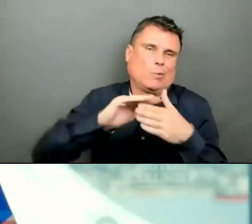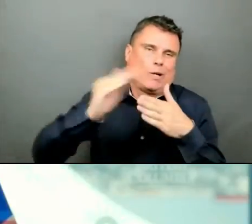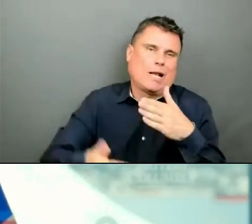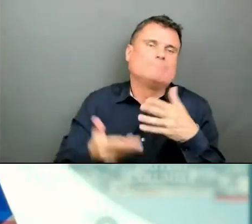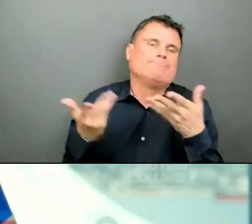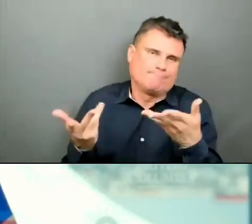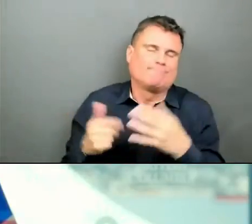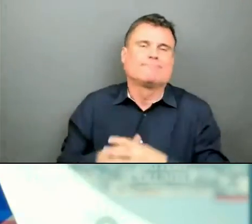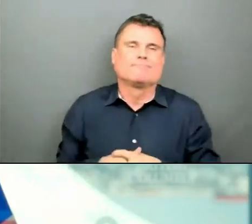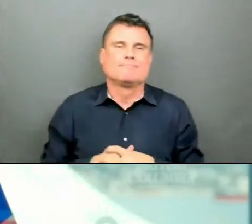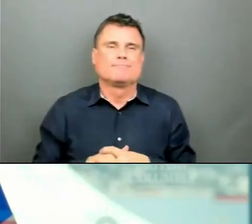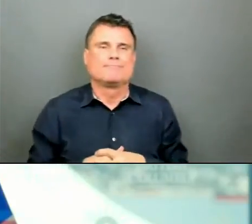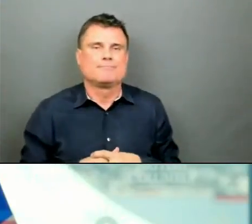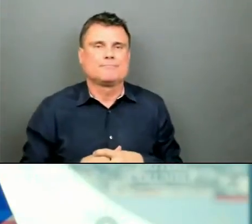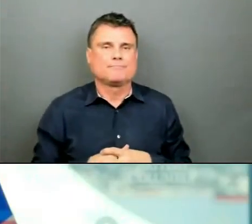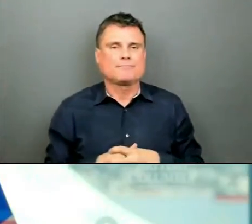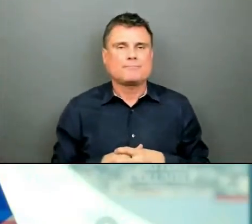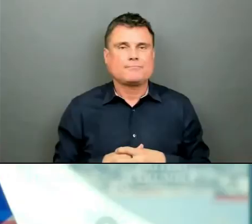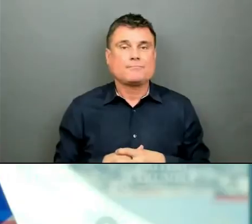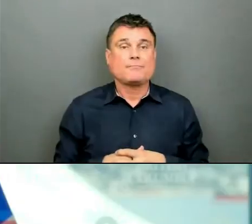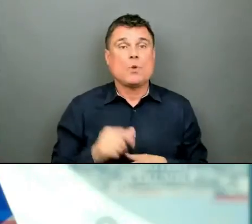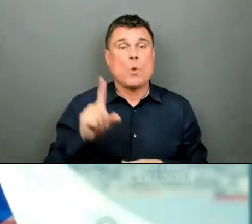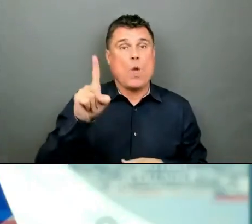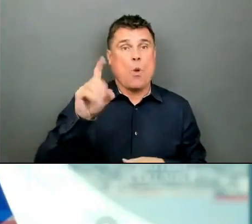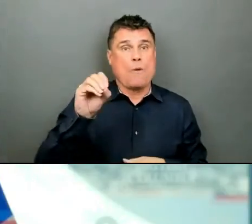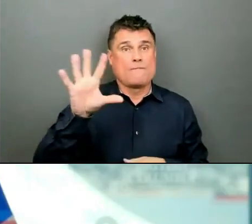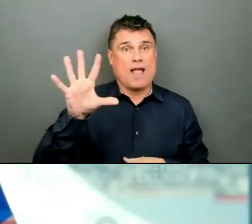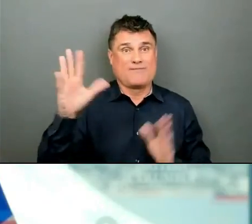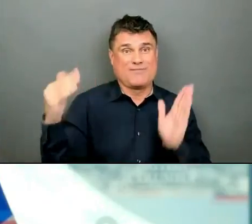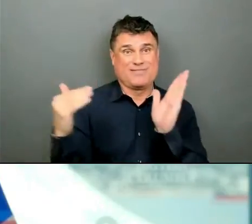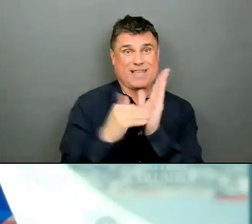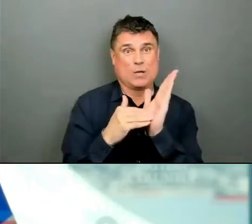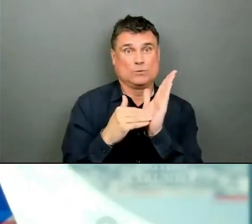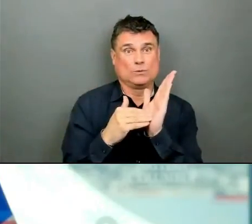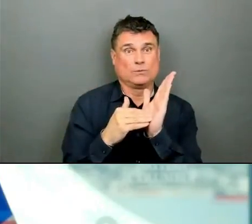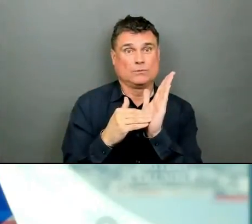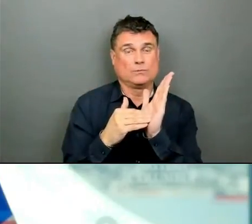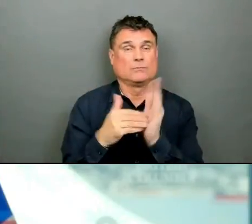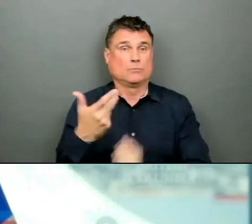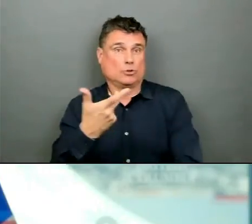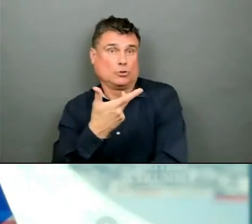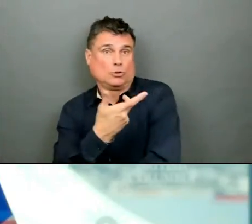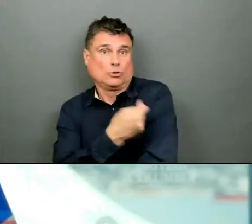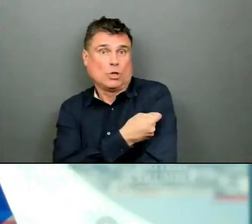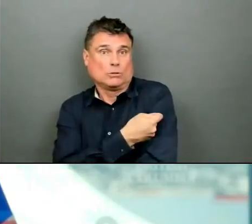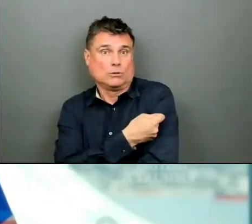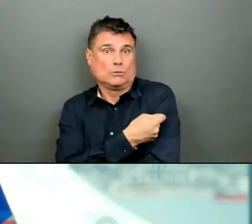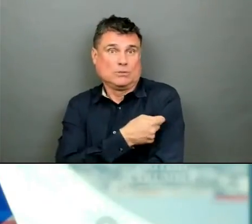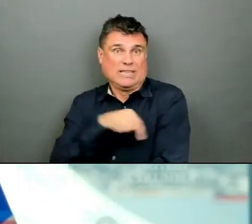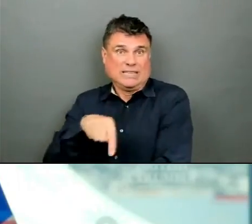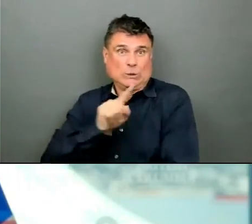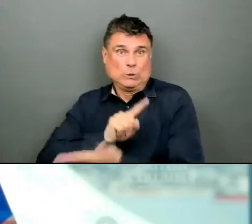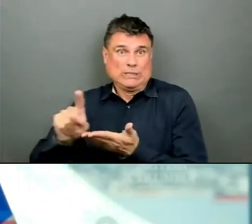509 thousand we were expecting this week is now expected to arrive later. Despite the unpredictable